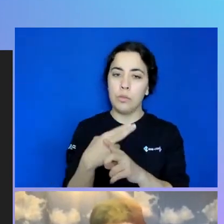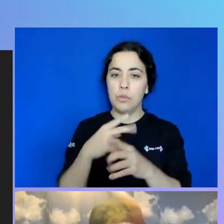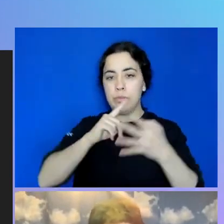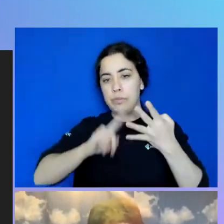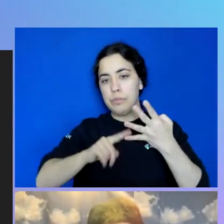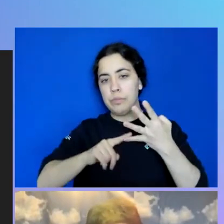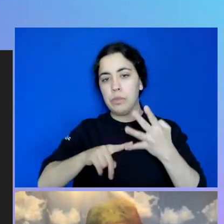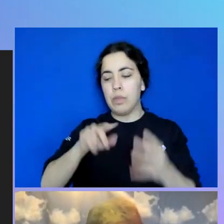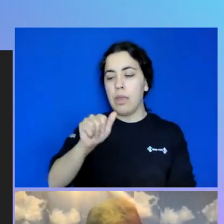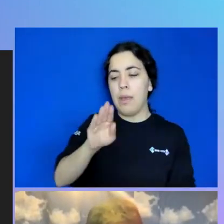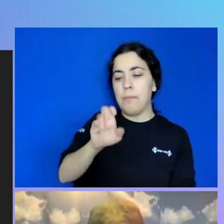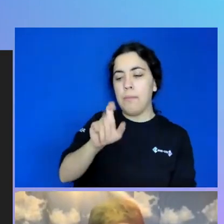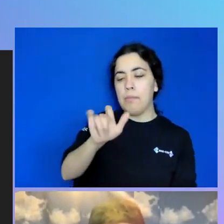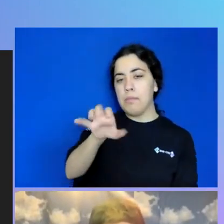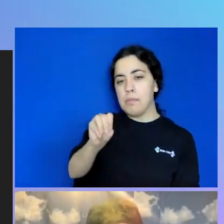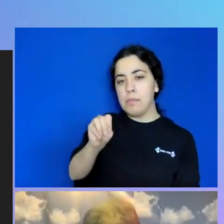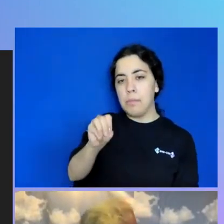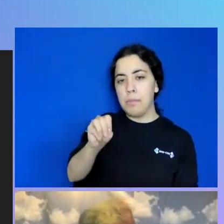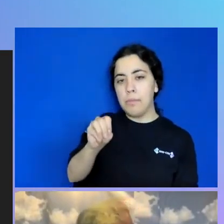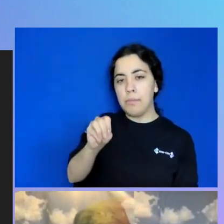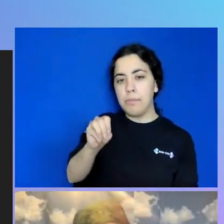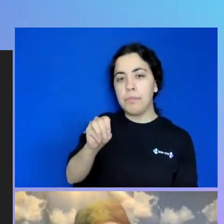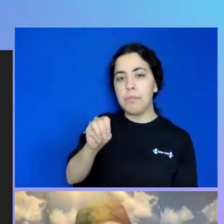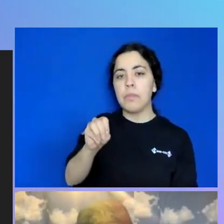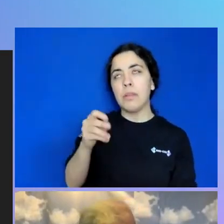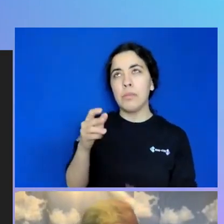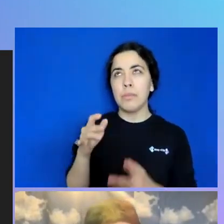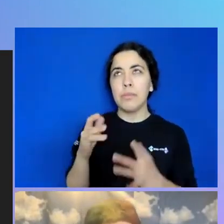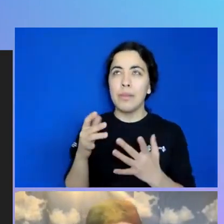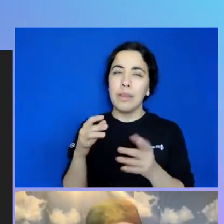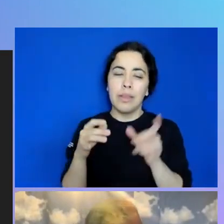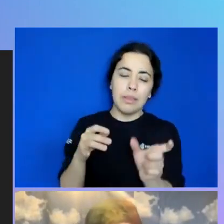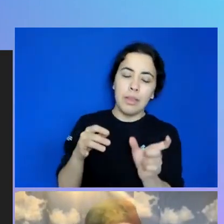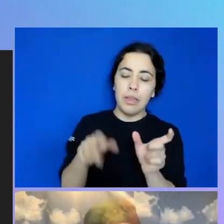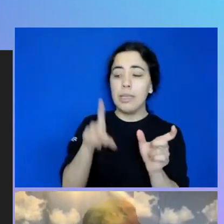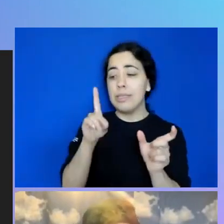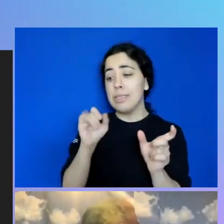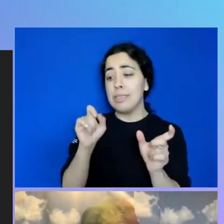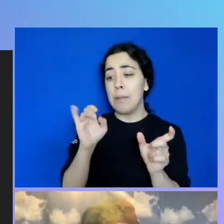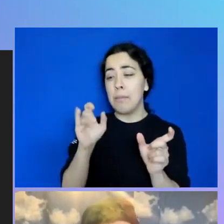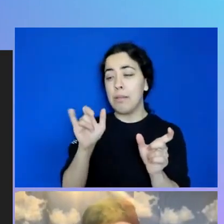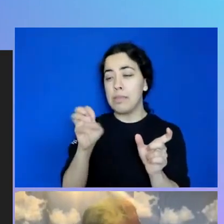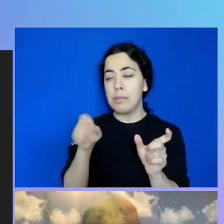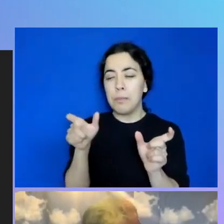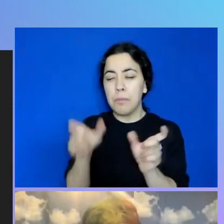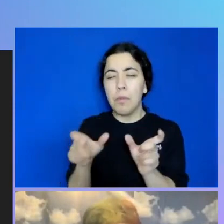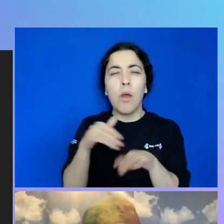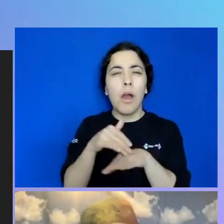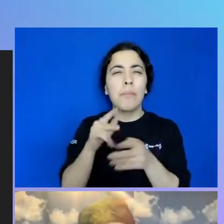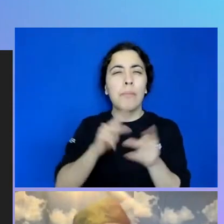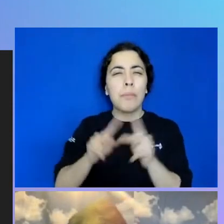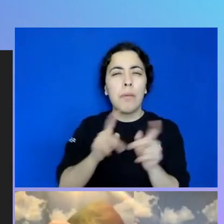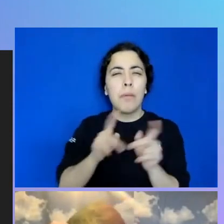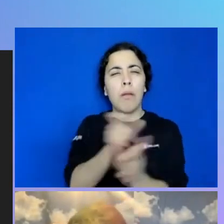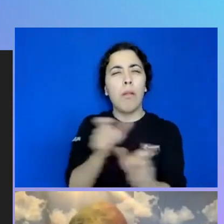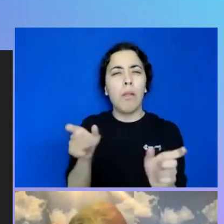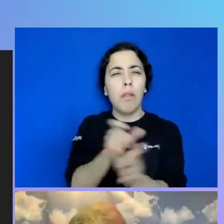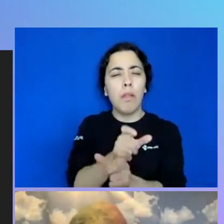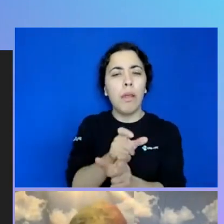people are trying to use disablism instead of ableism because it centers the disability experience a little